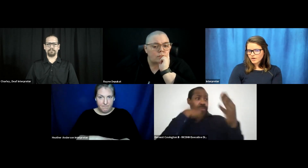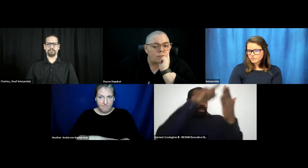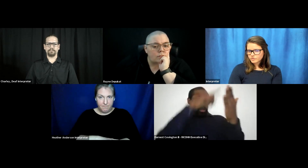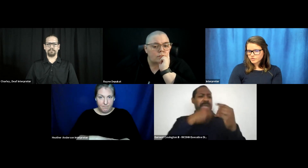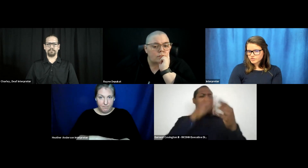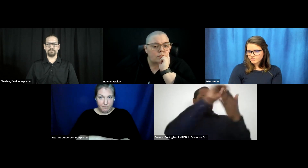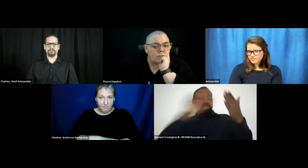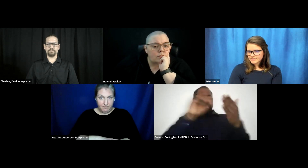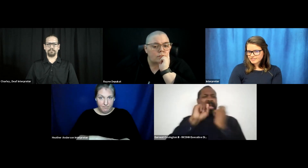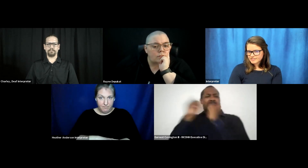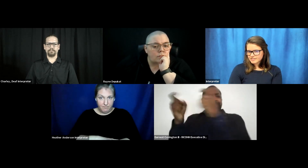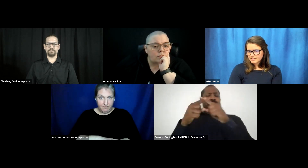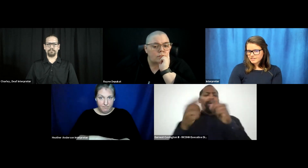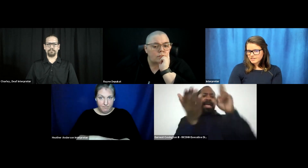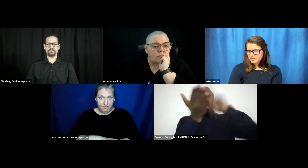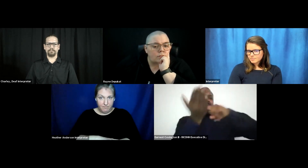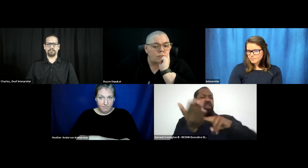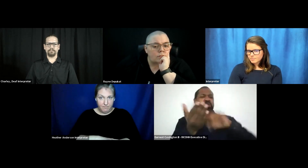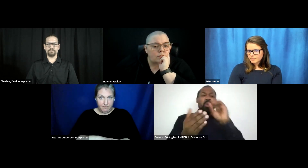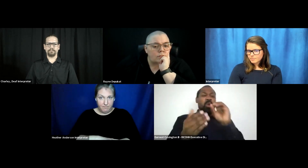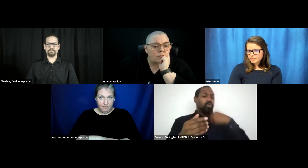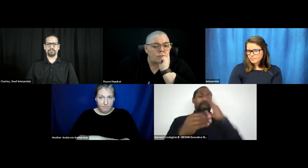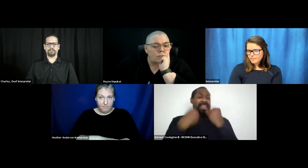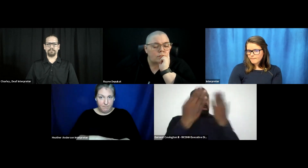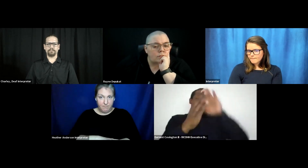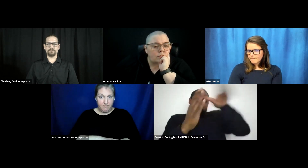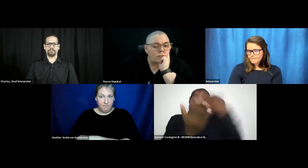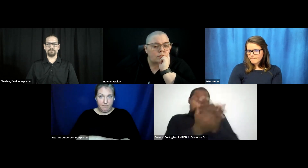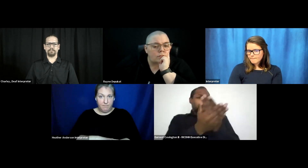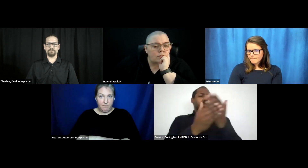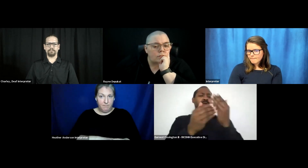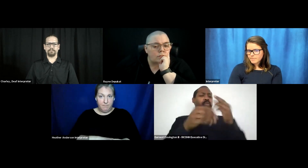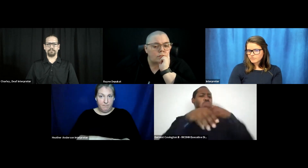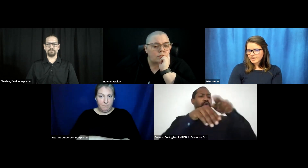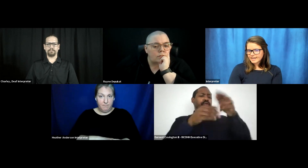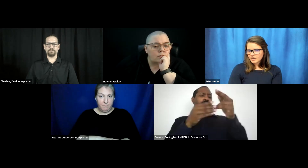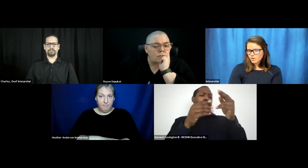We want referral services.